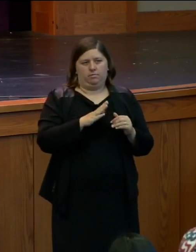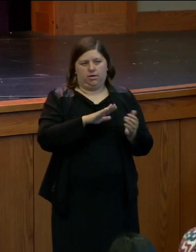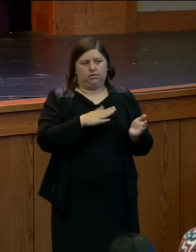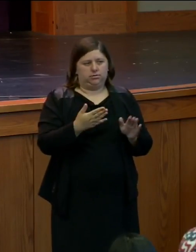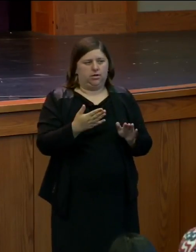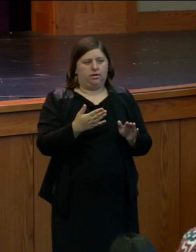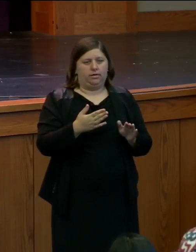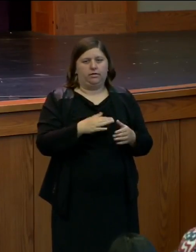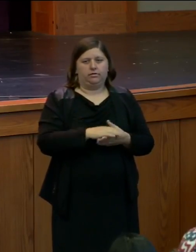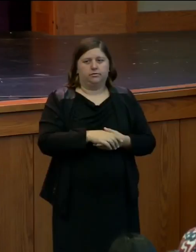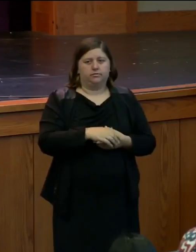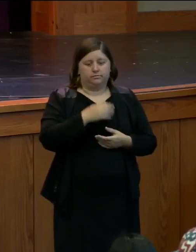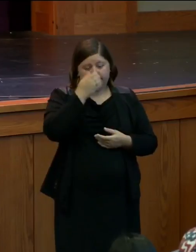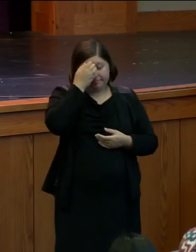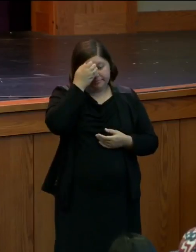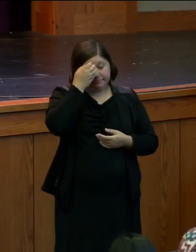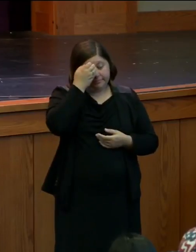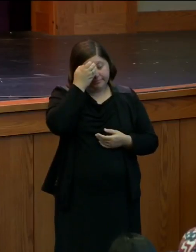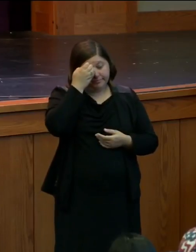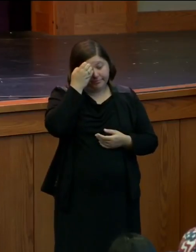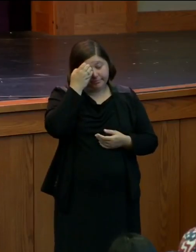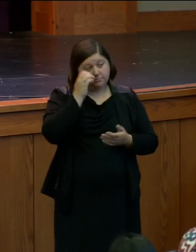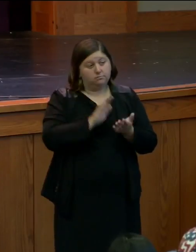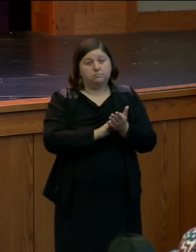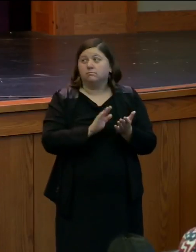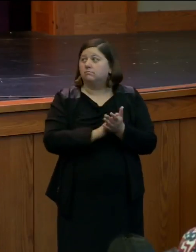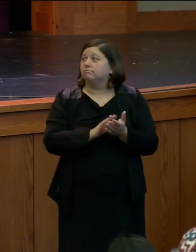DEATH FROM GUNS.